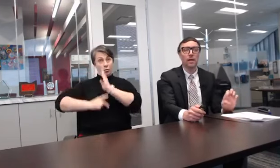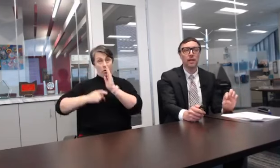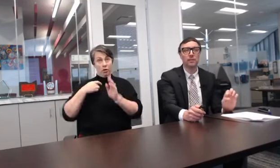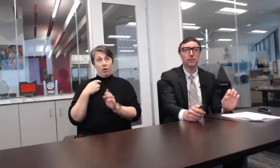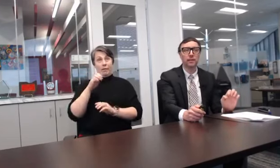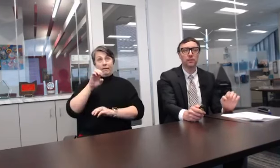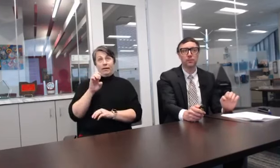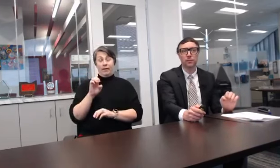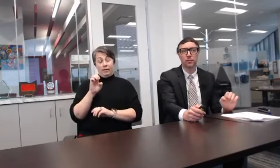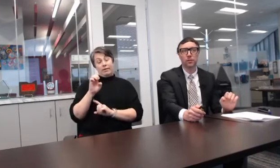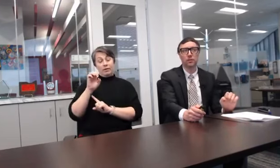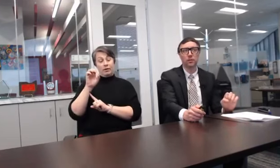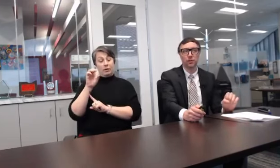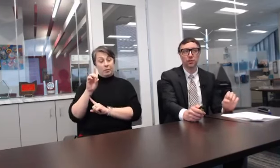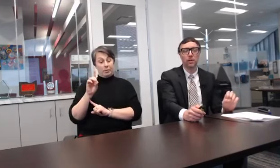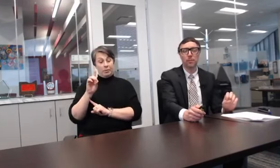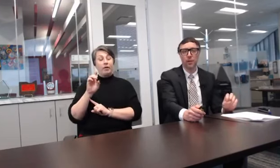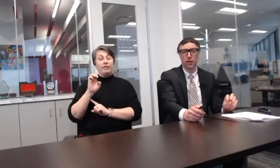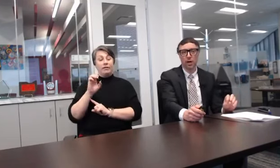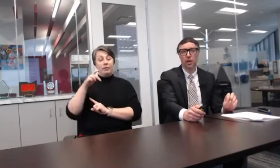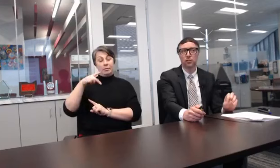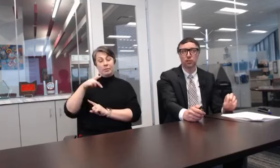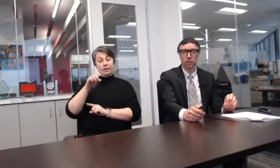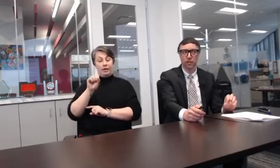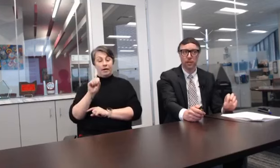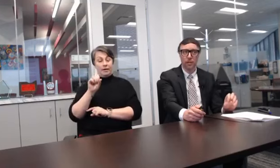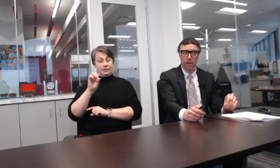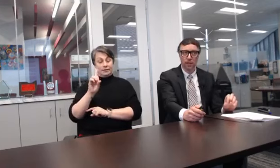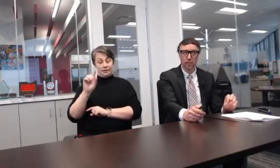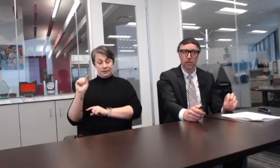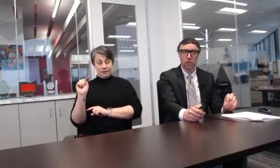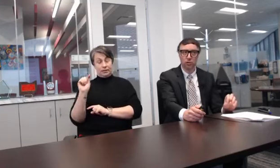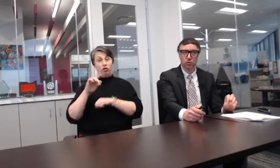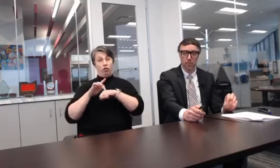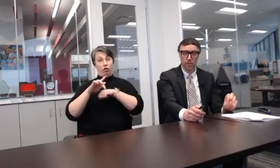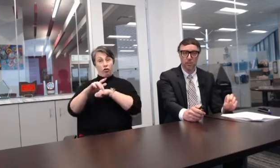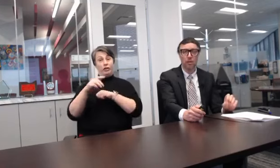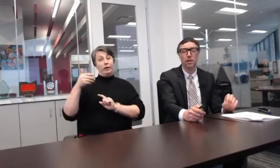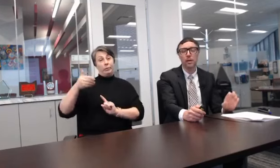And that stands for Early and Periodic Screening, Diagnosis and Treatment.